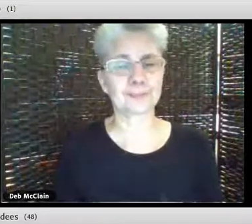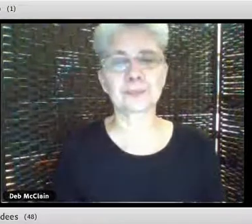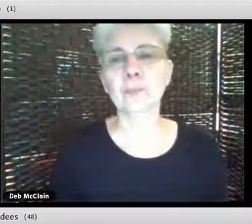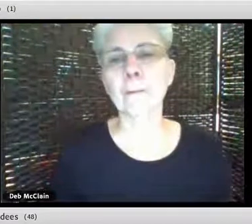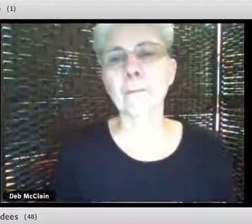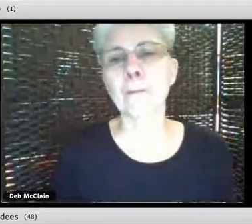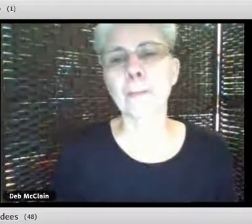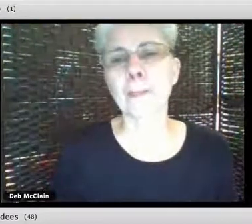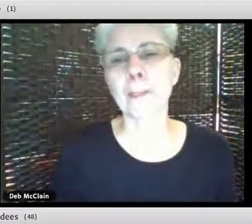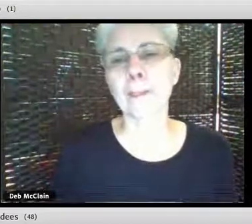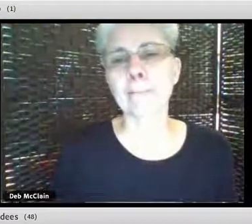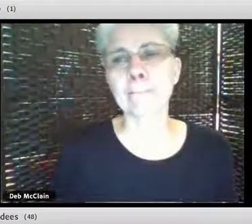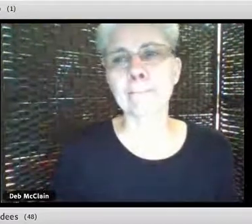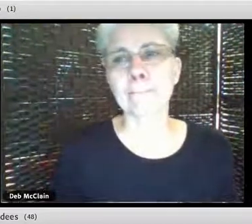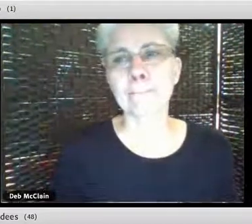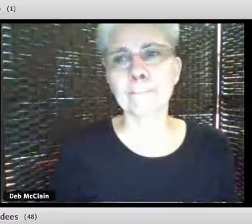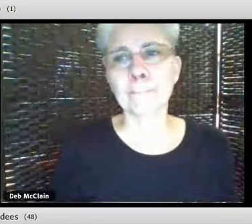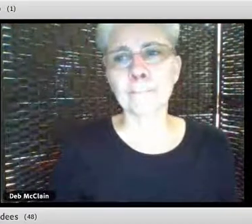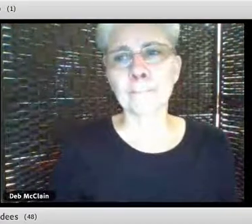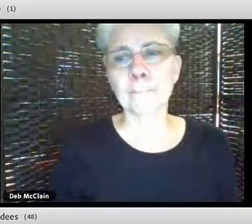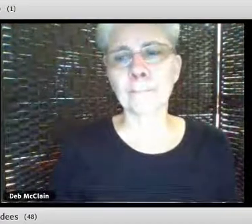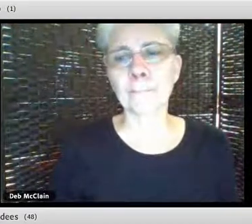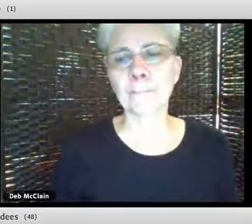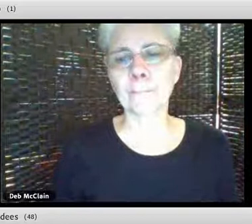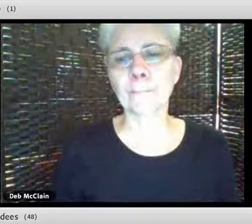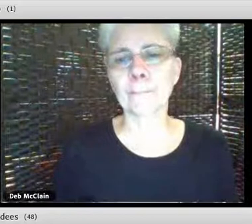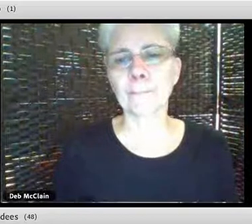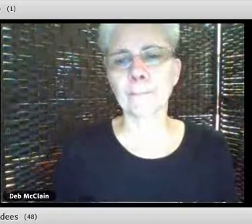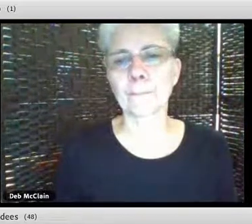The way you get somebody to turn on suggested changes